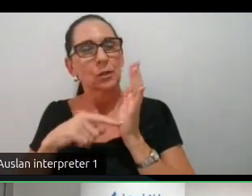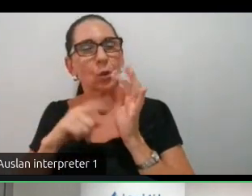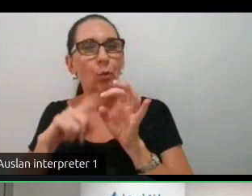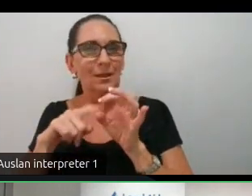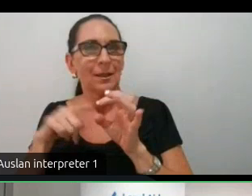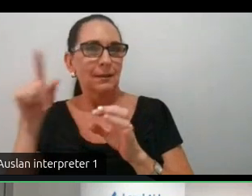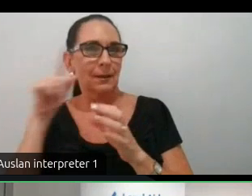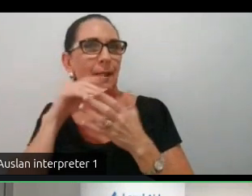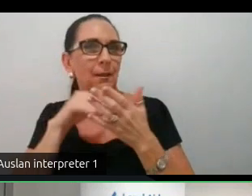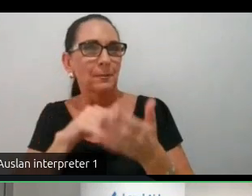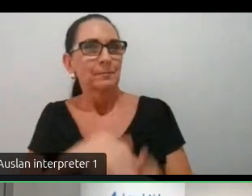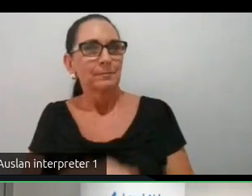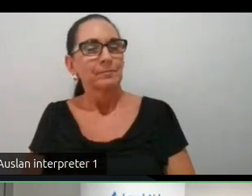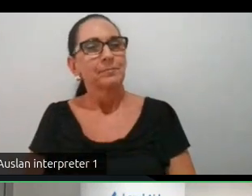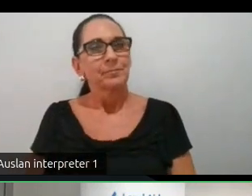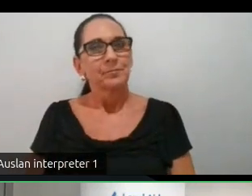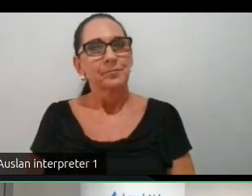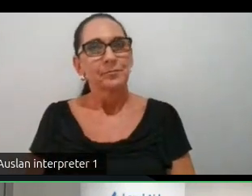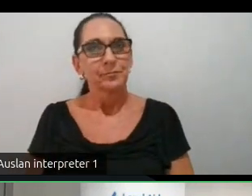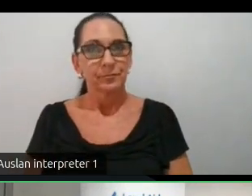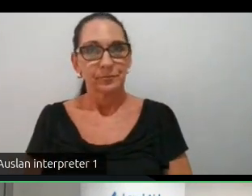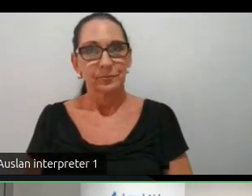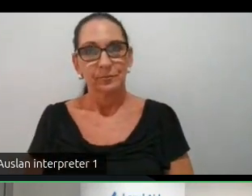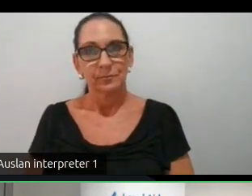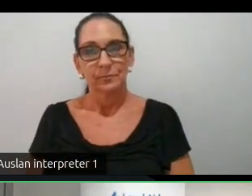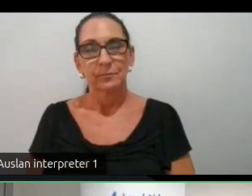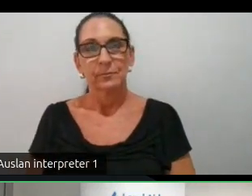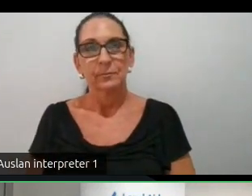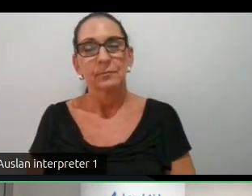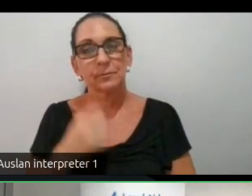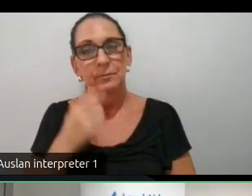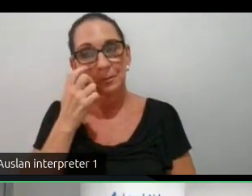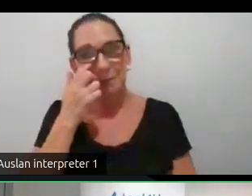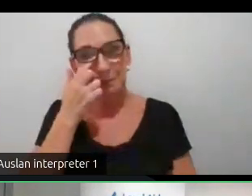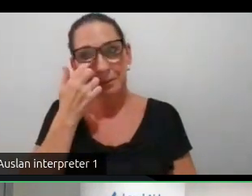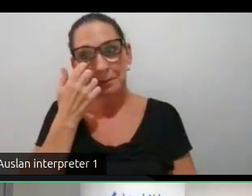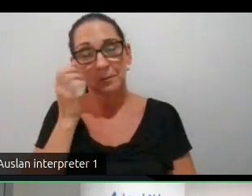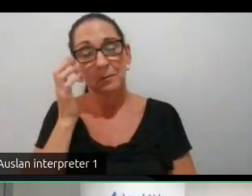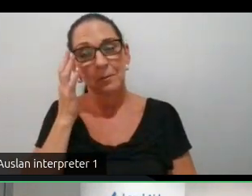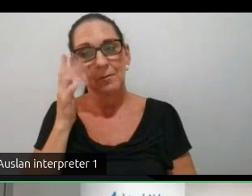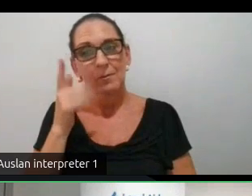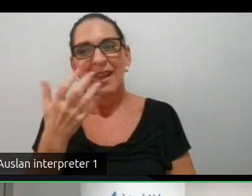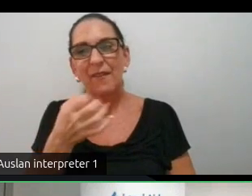who we would go to. Absolutely. We would. Yeah. There's a couple of minutes left of the webinar.